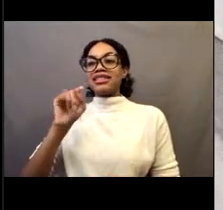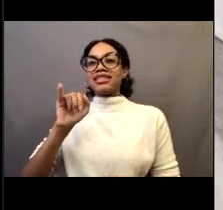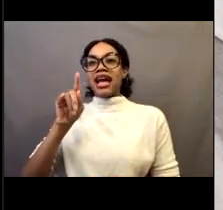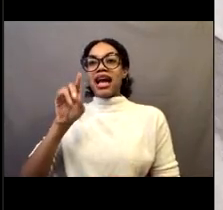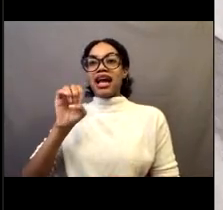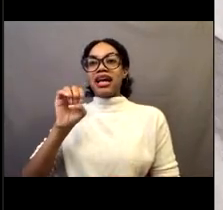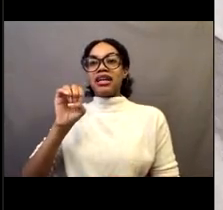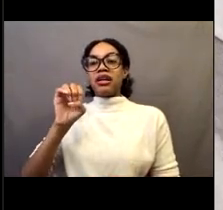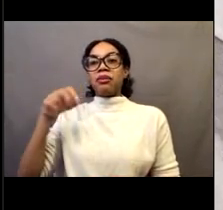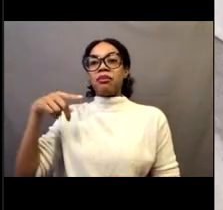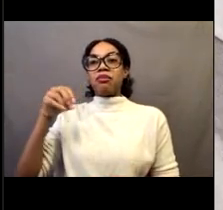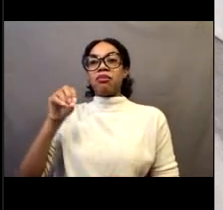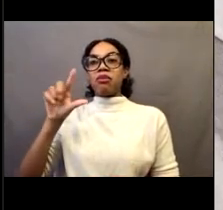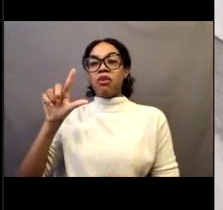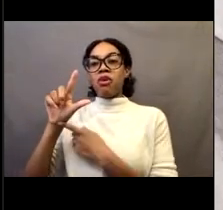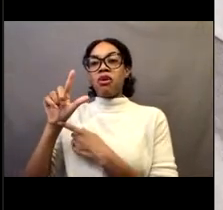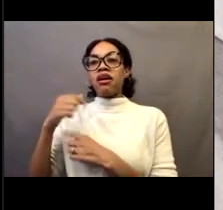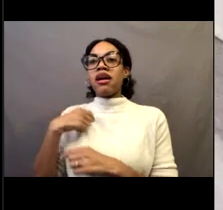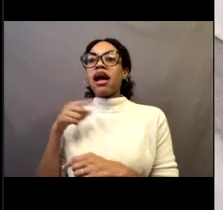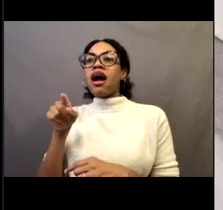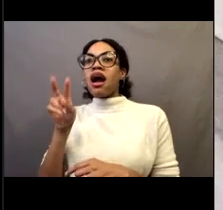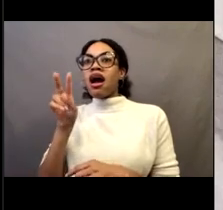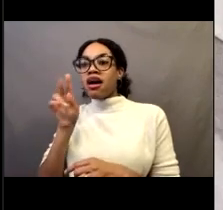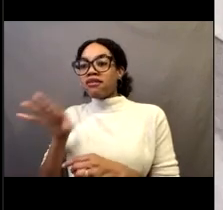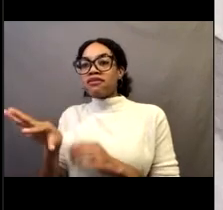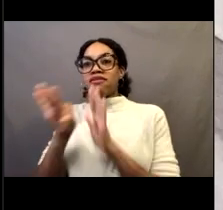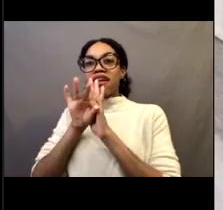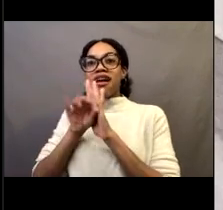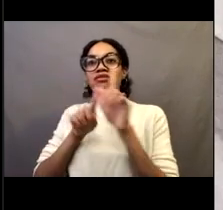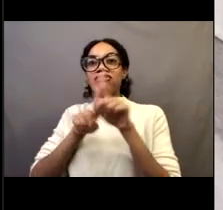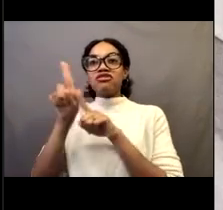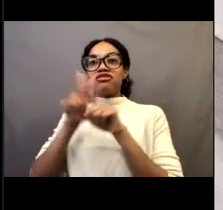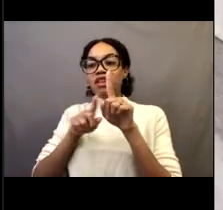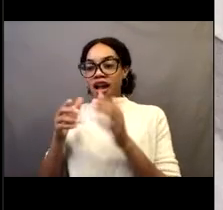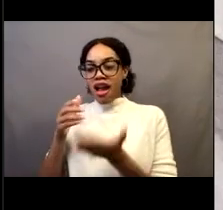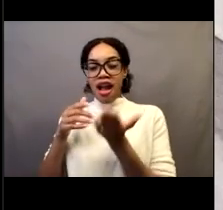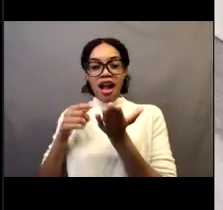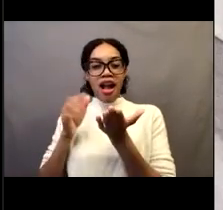And I knew that I just wanted to spend time learning about the ocean creatures.